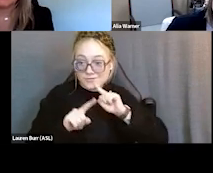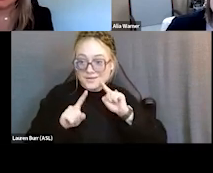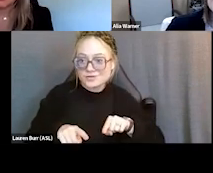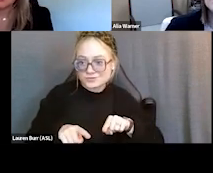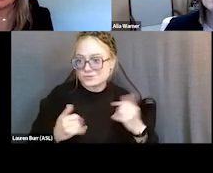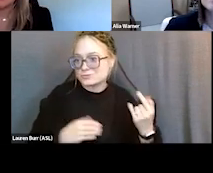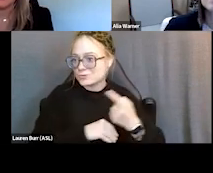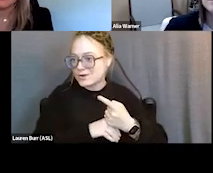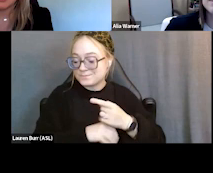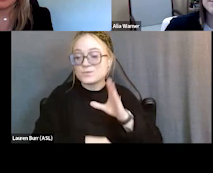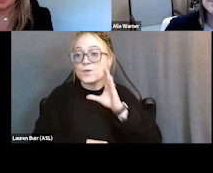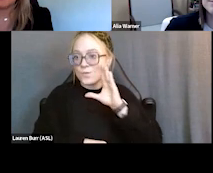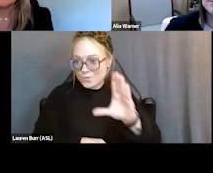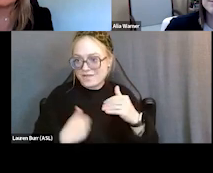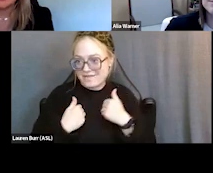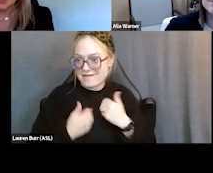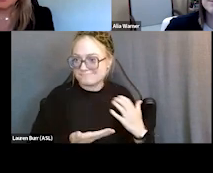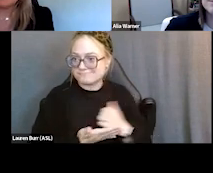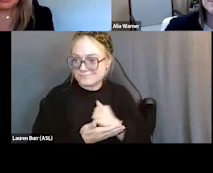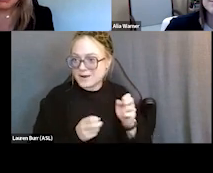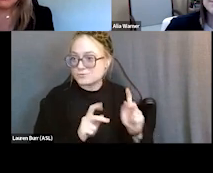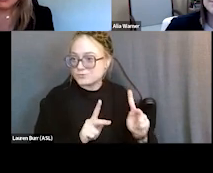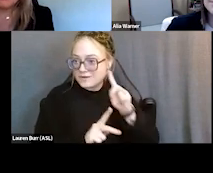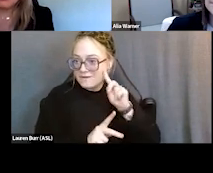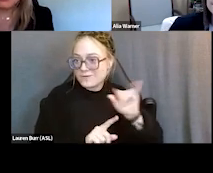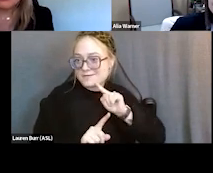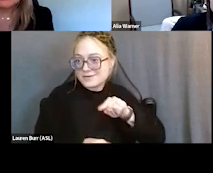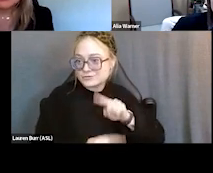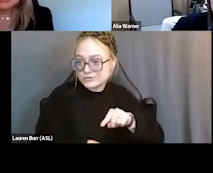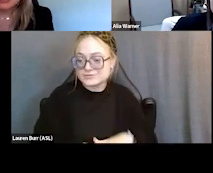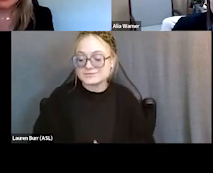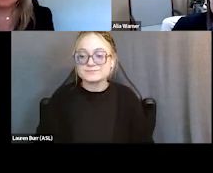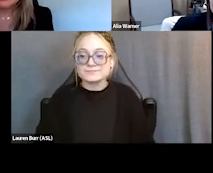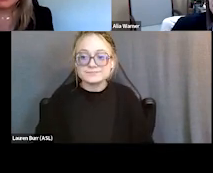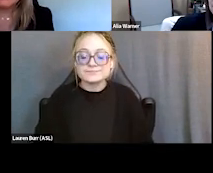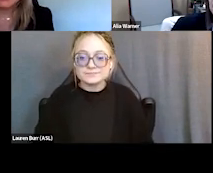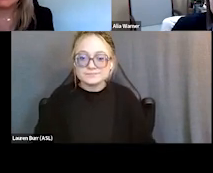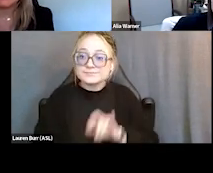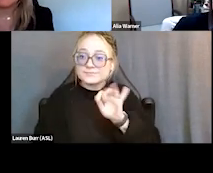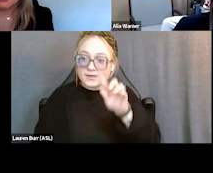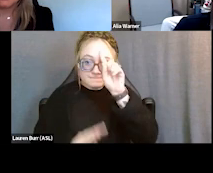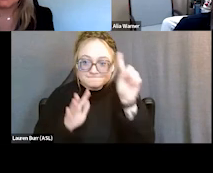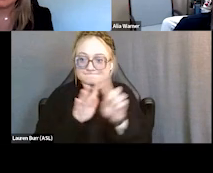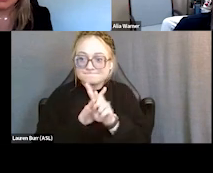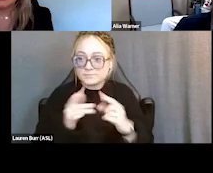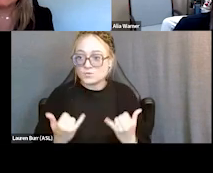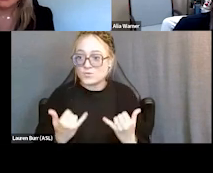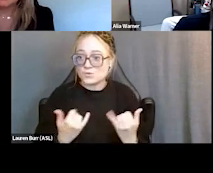So we are gonna hit on those hot topics, but as you have questions today, please use the Q&A feature to reach out,